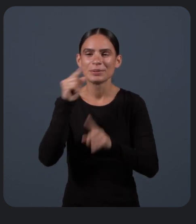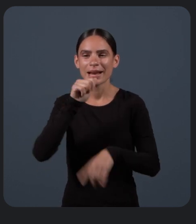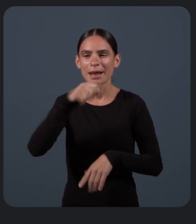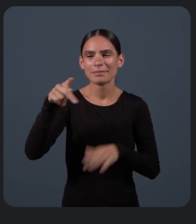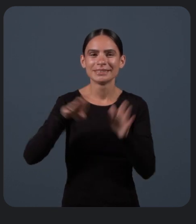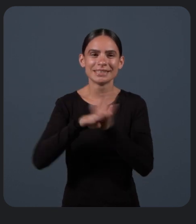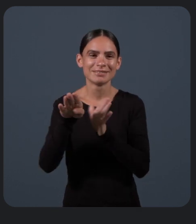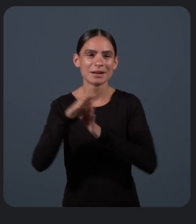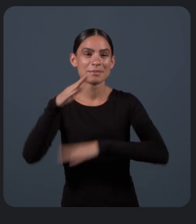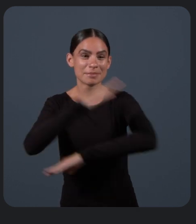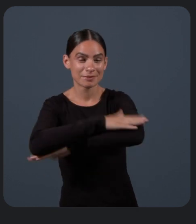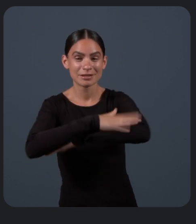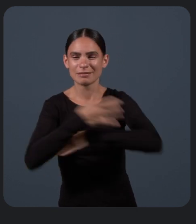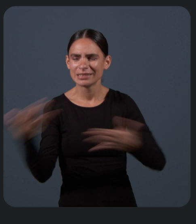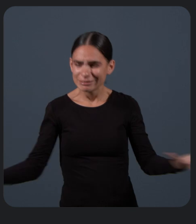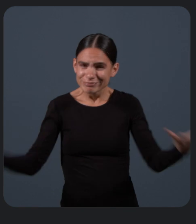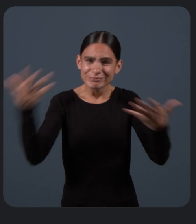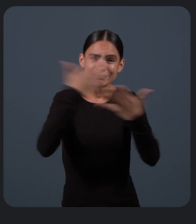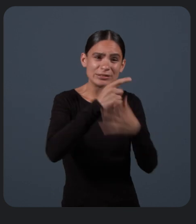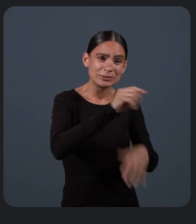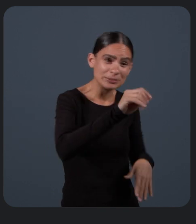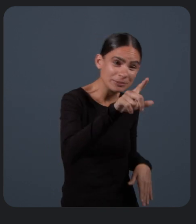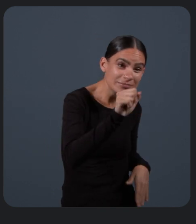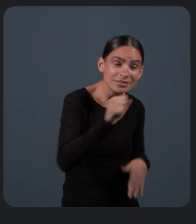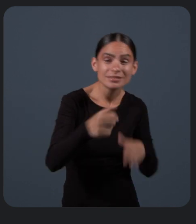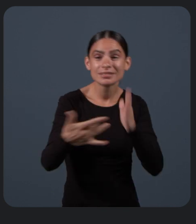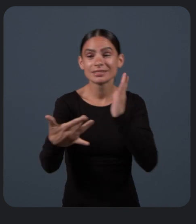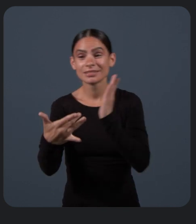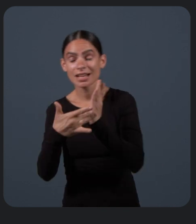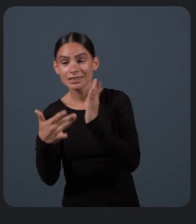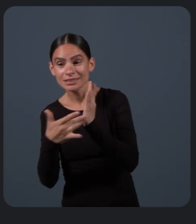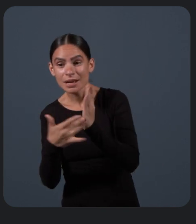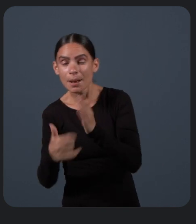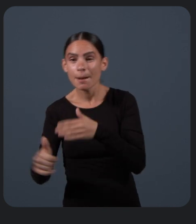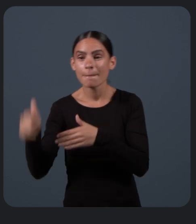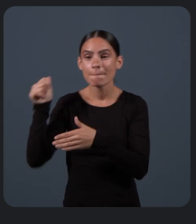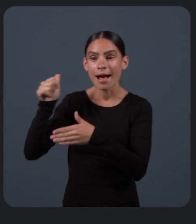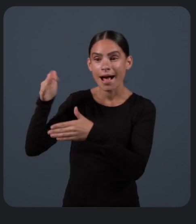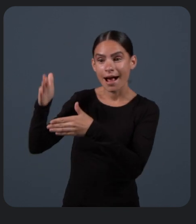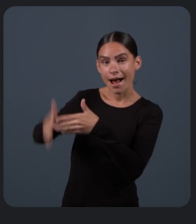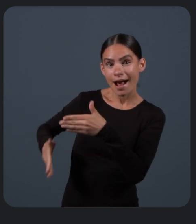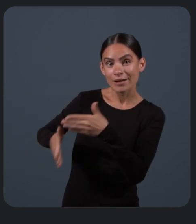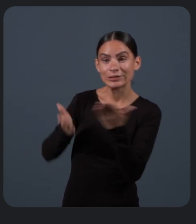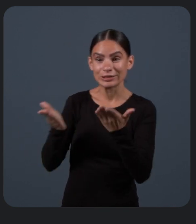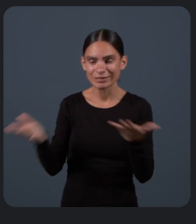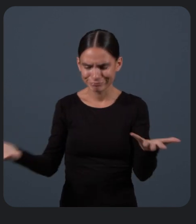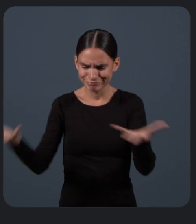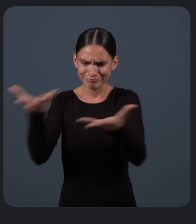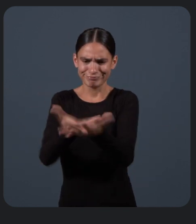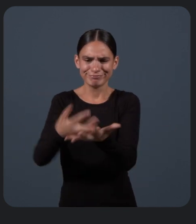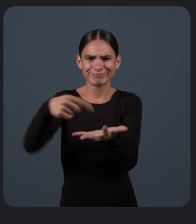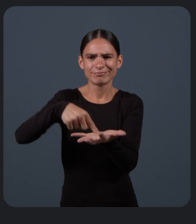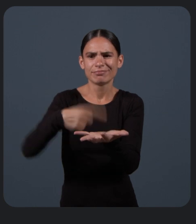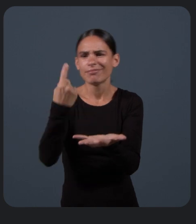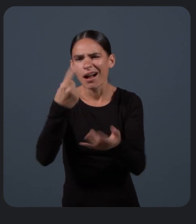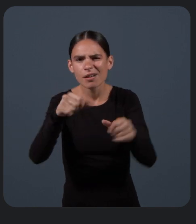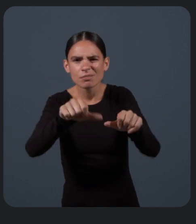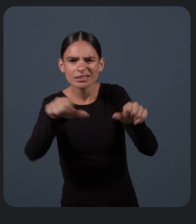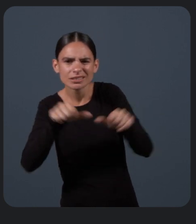that brings together tools, technology, and backend services in one place. Now since our launch a few years ago,